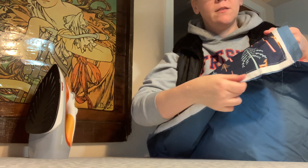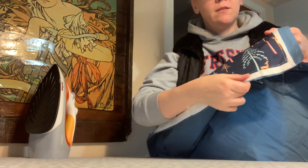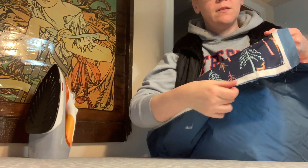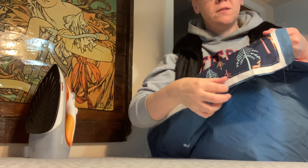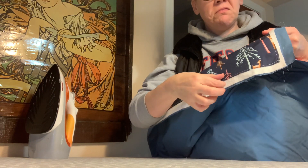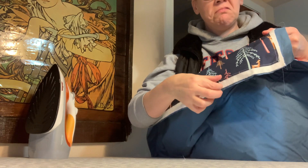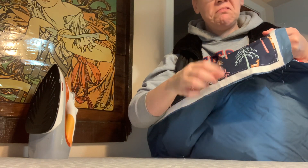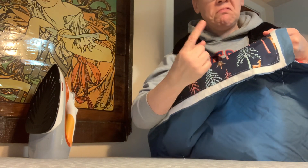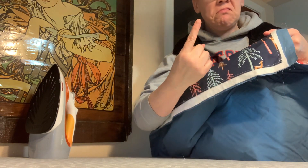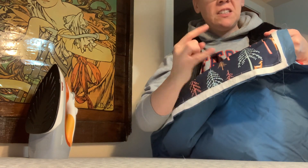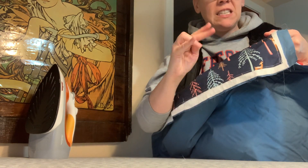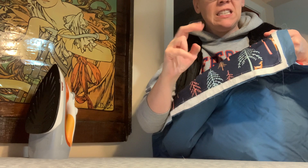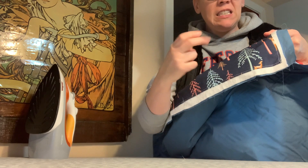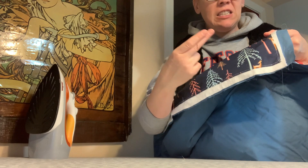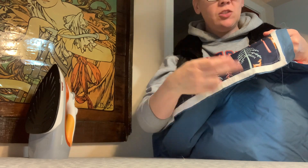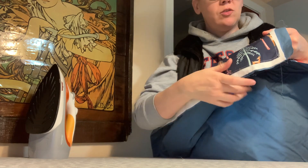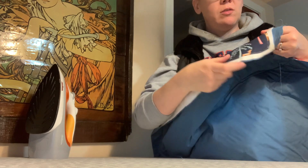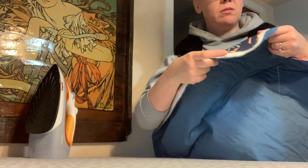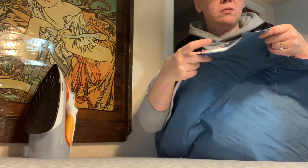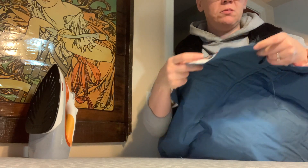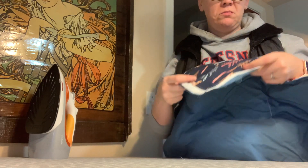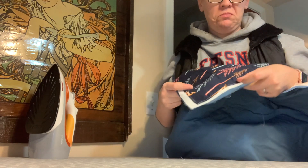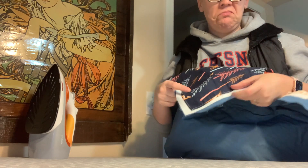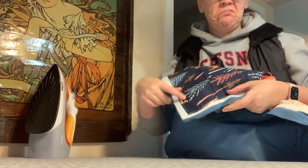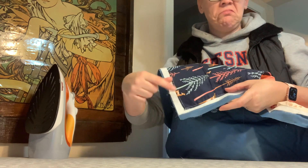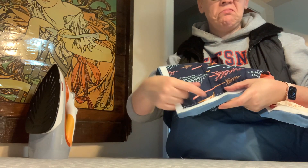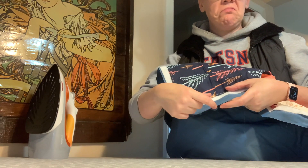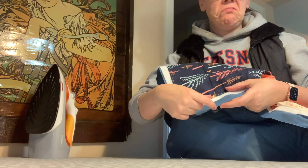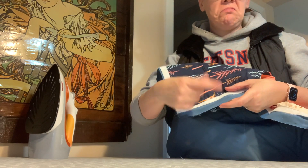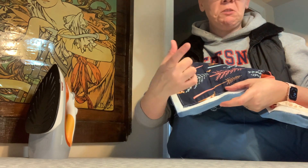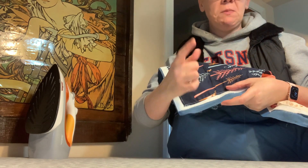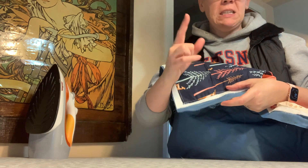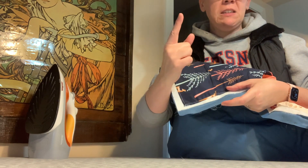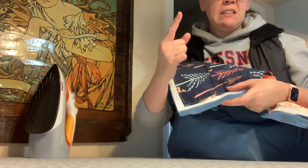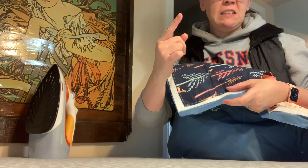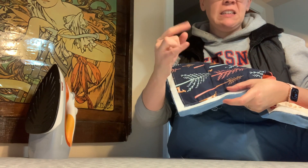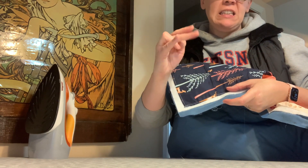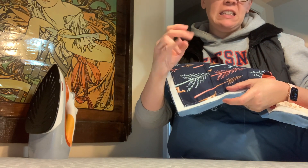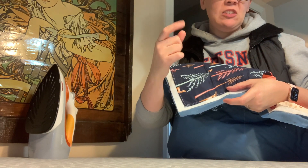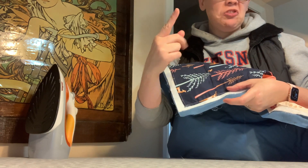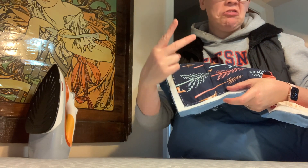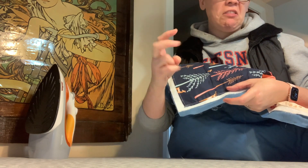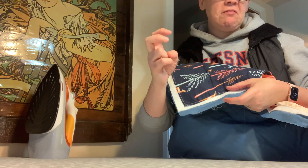gotten more confident with the process, so I have about an inch - maybe an inch and a half-um,